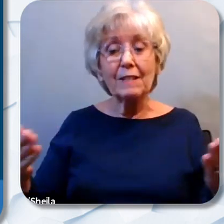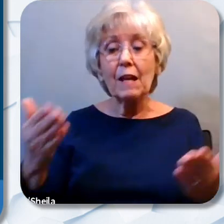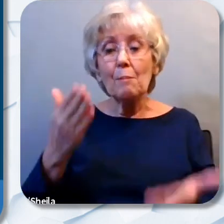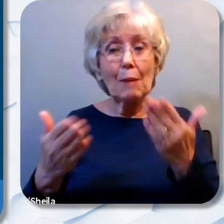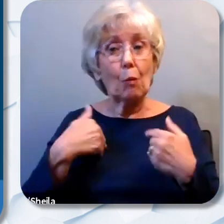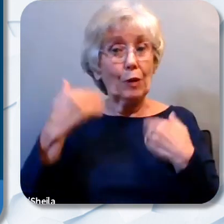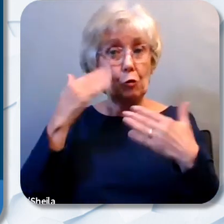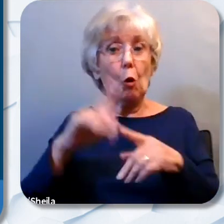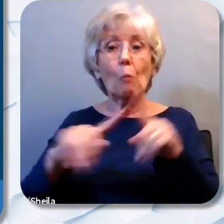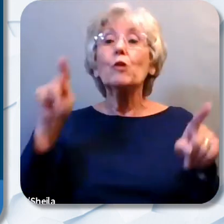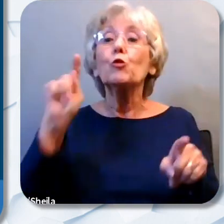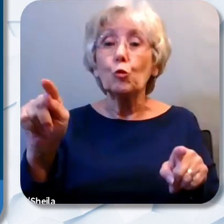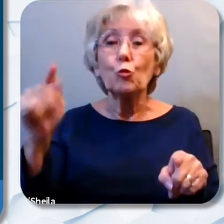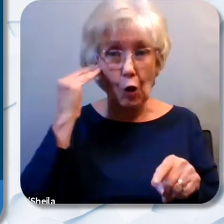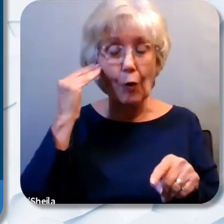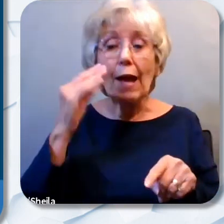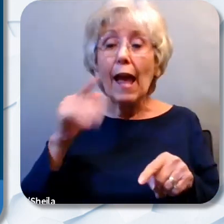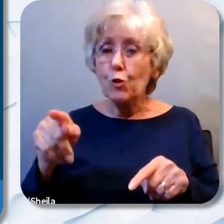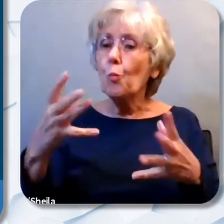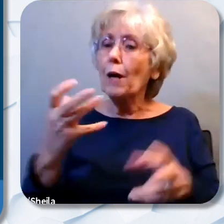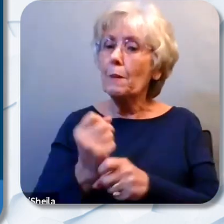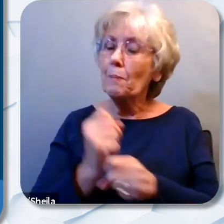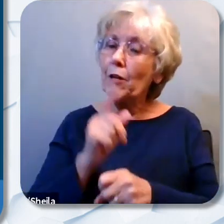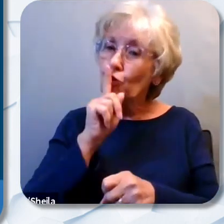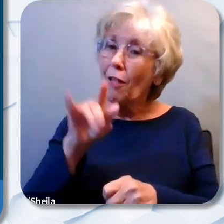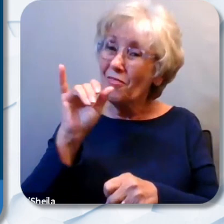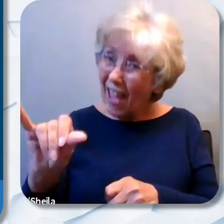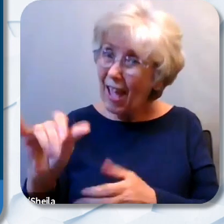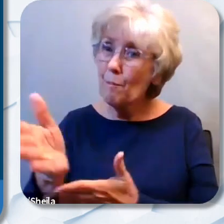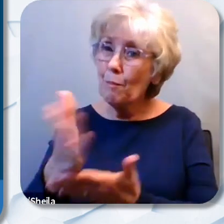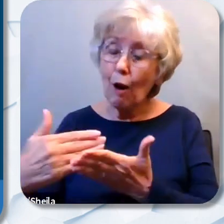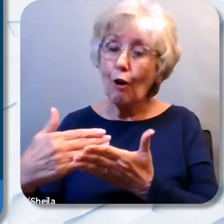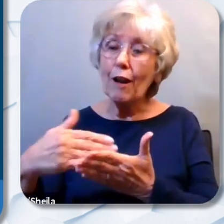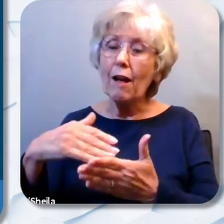about a bit you know about it that you want to make sure that that part of the rollout of the